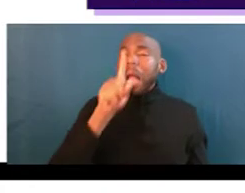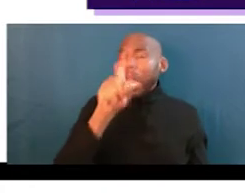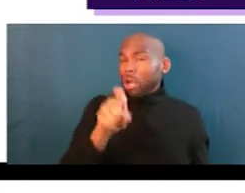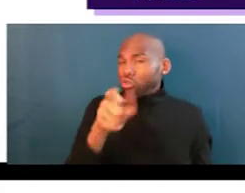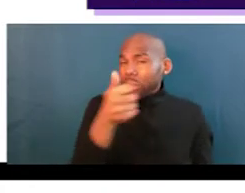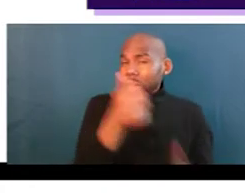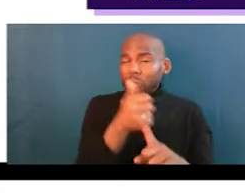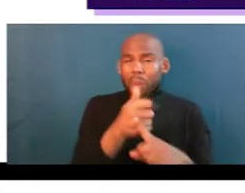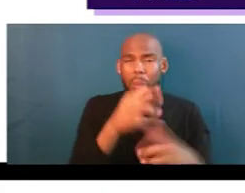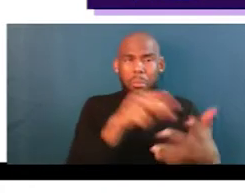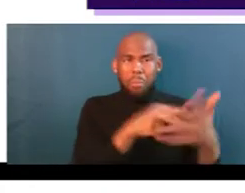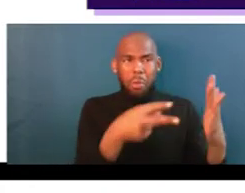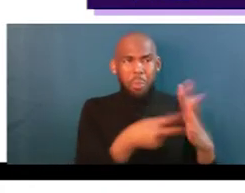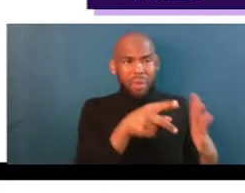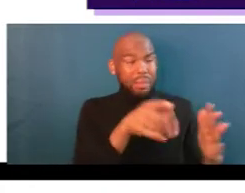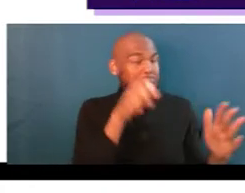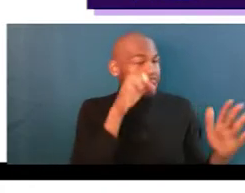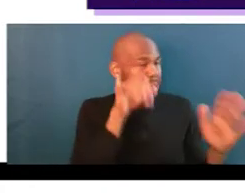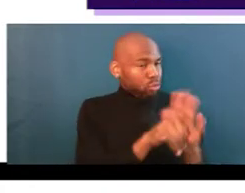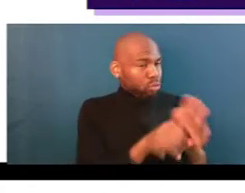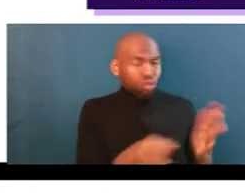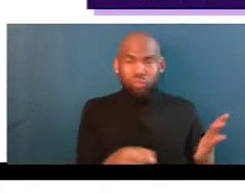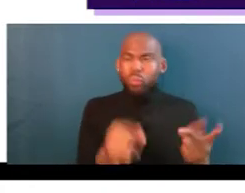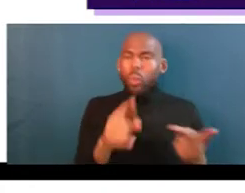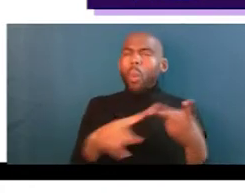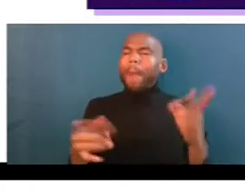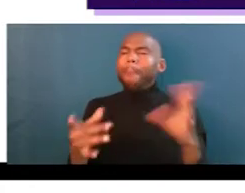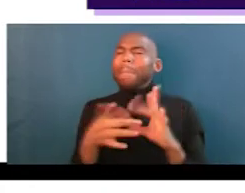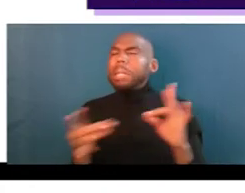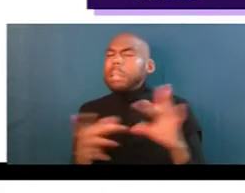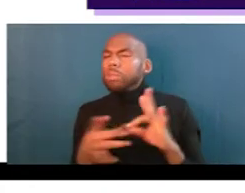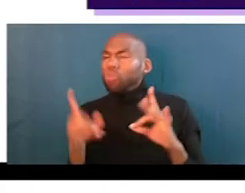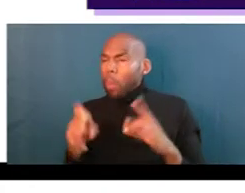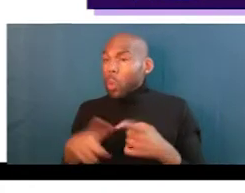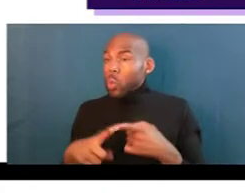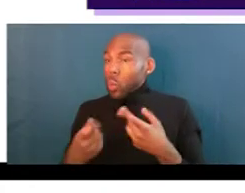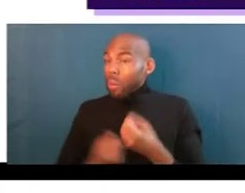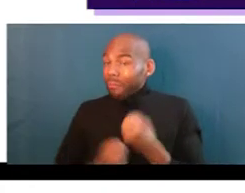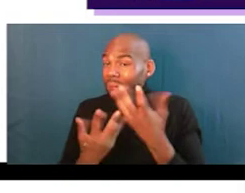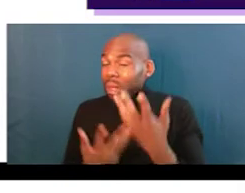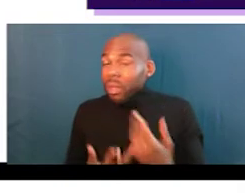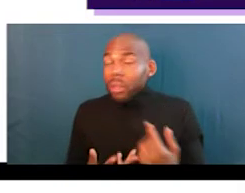of this image? What message is it supposed to convey? And what information is lost without